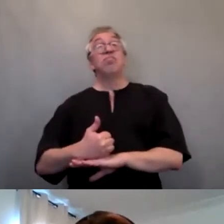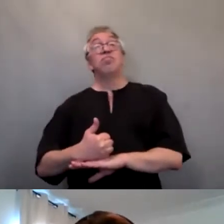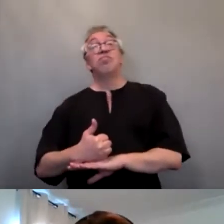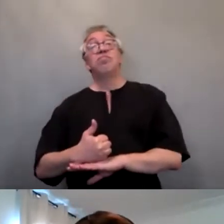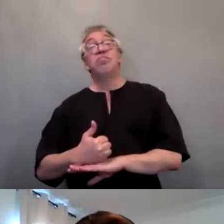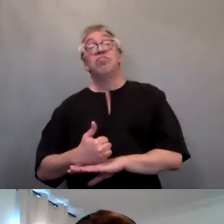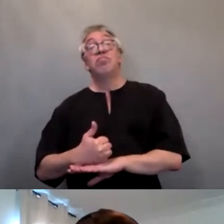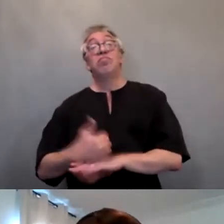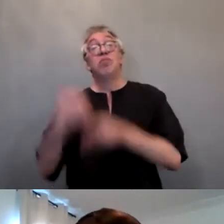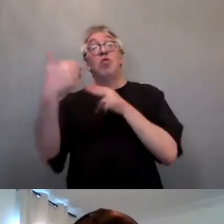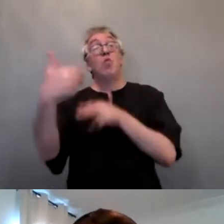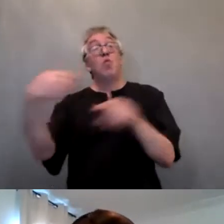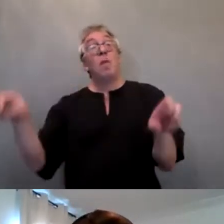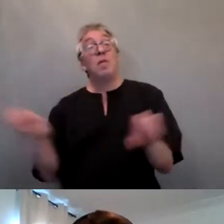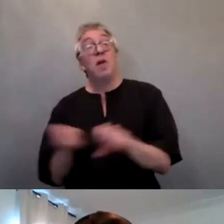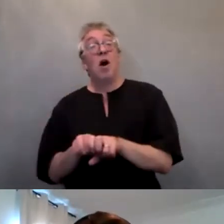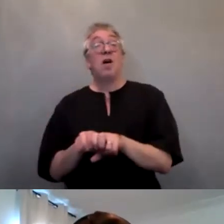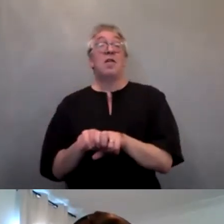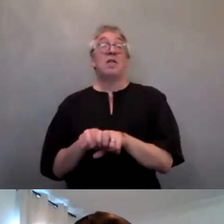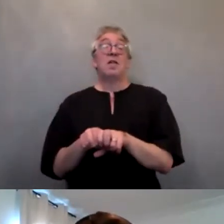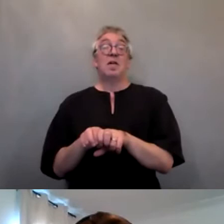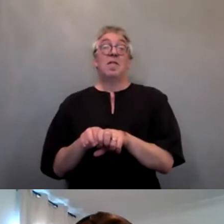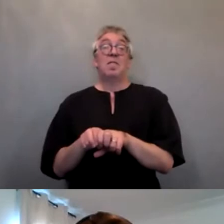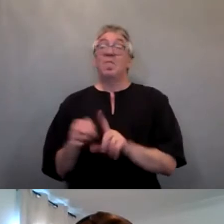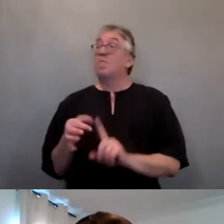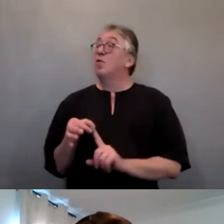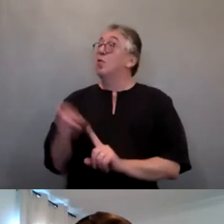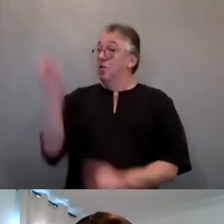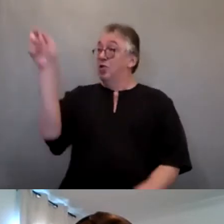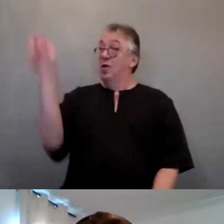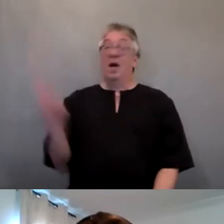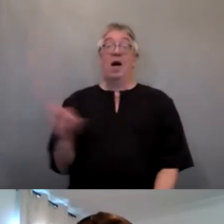. Their help is very important. They help us to make all the arrangements